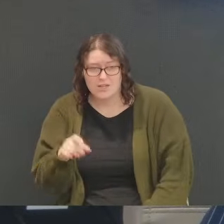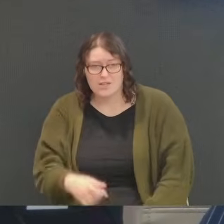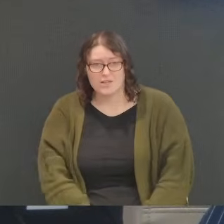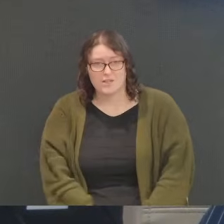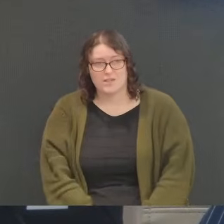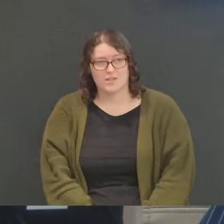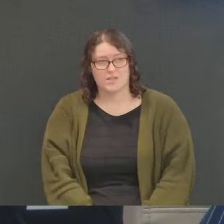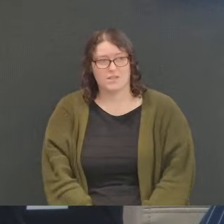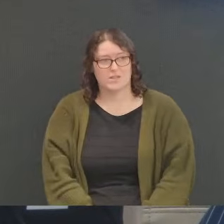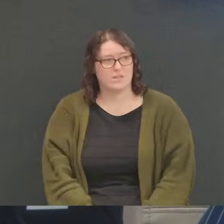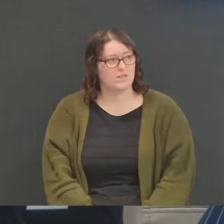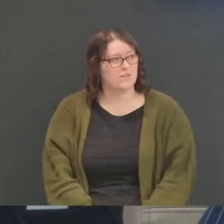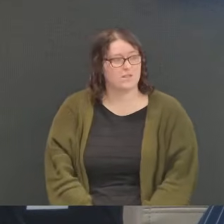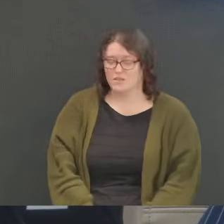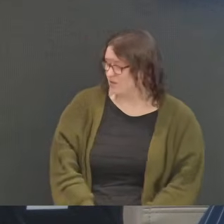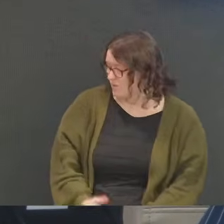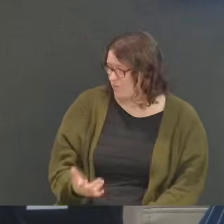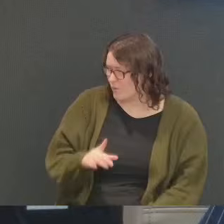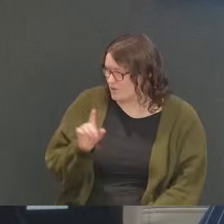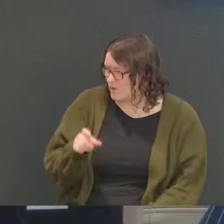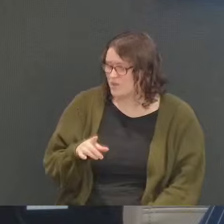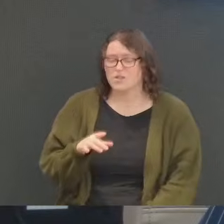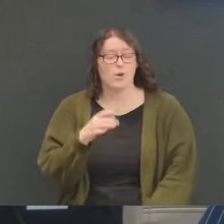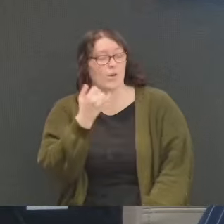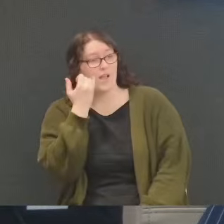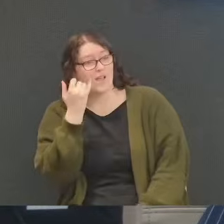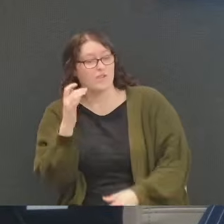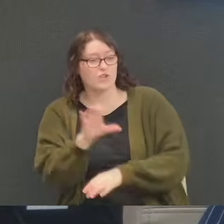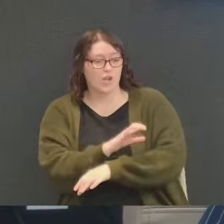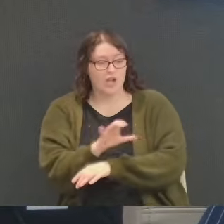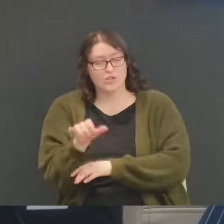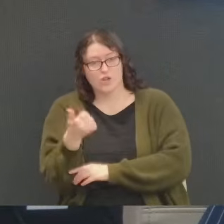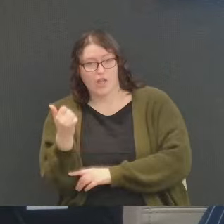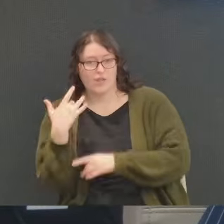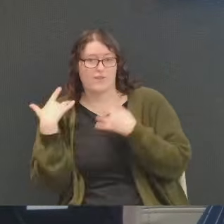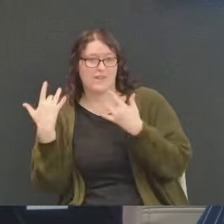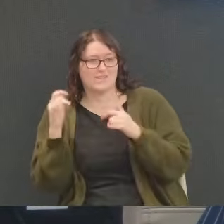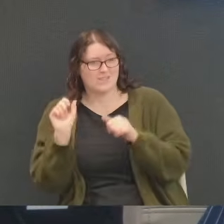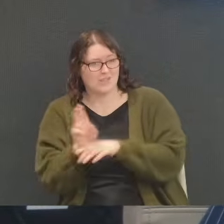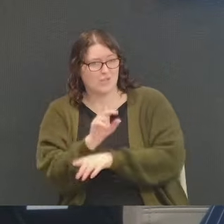Do we have the question? When other events come in there, concerts and so forth, will they be